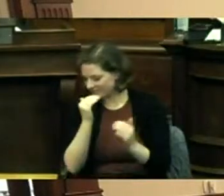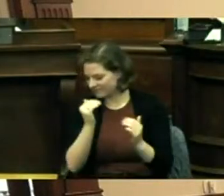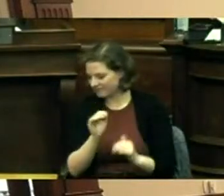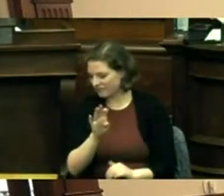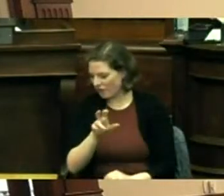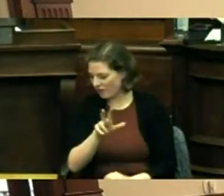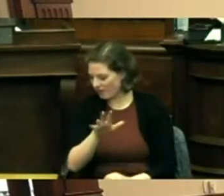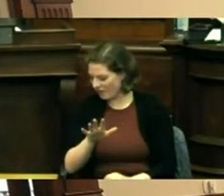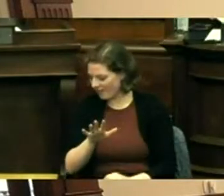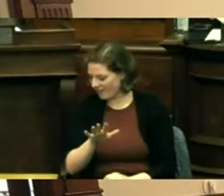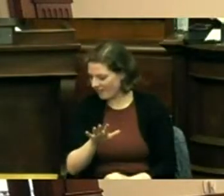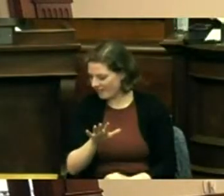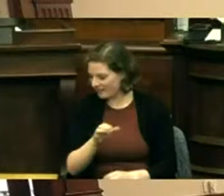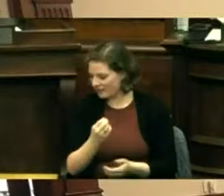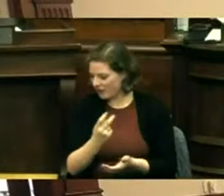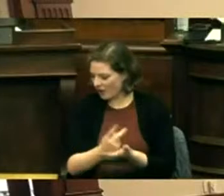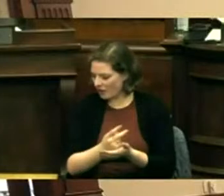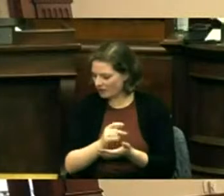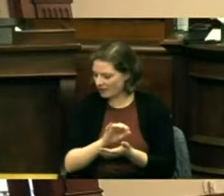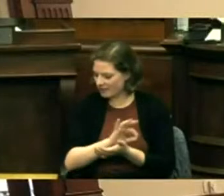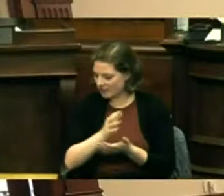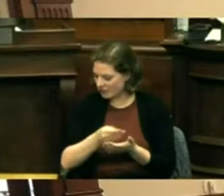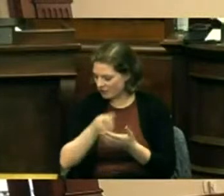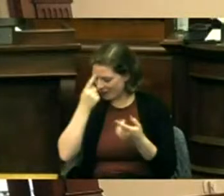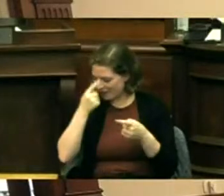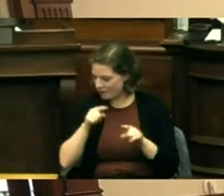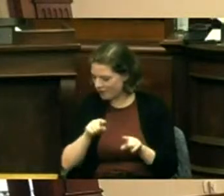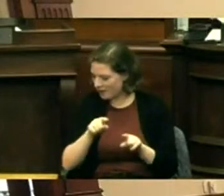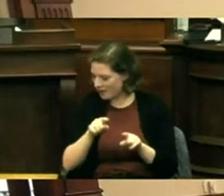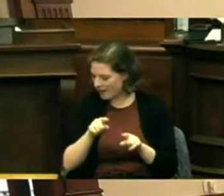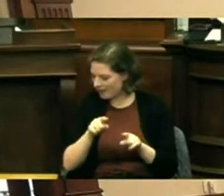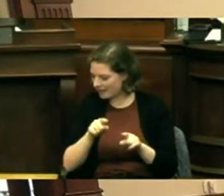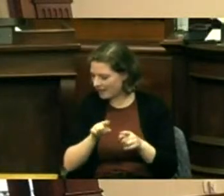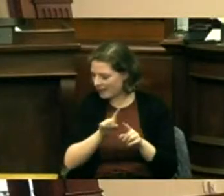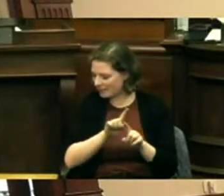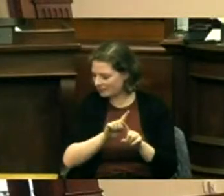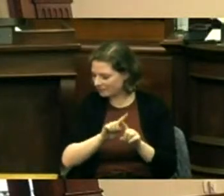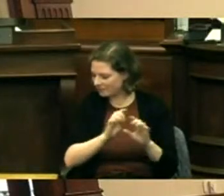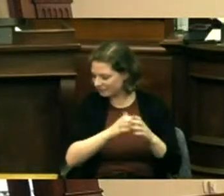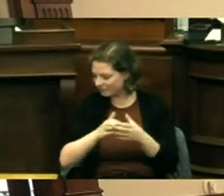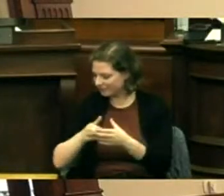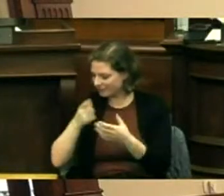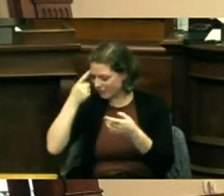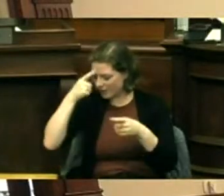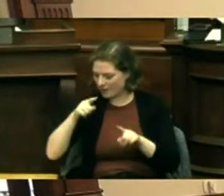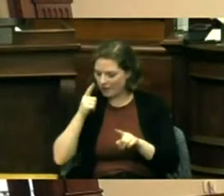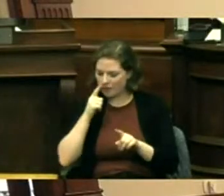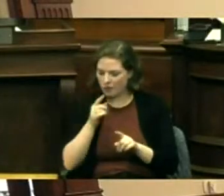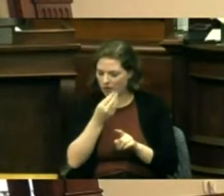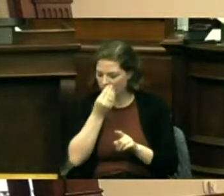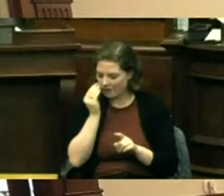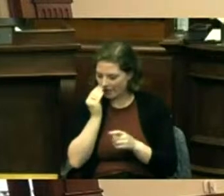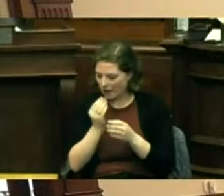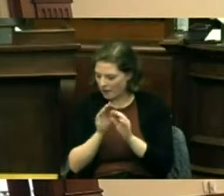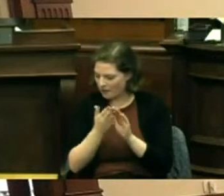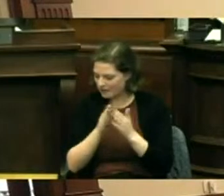favor? Aye. Motion carries. Introductory number 435,